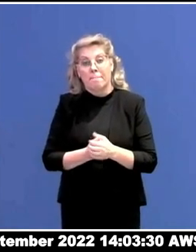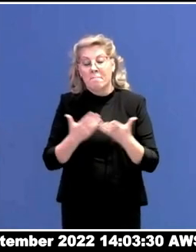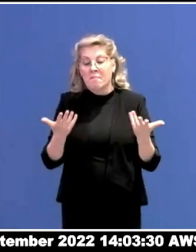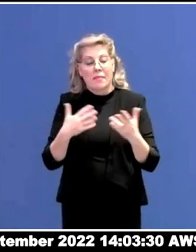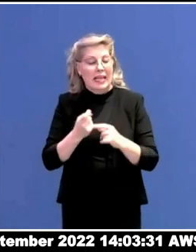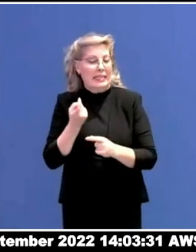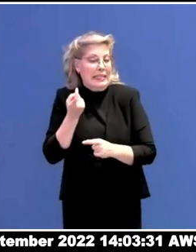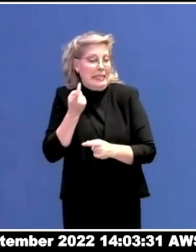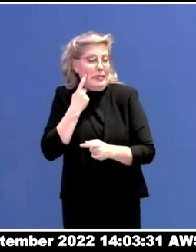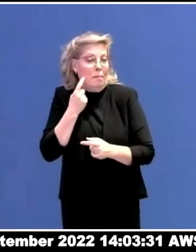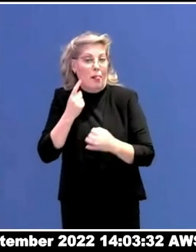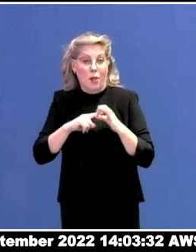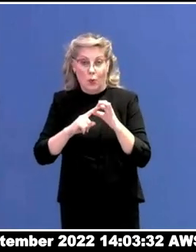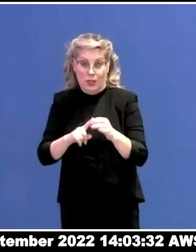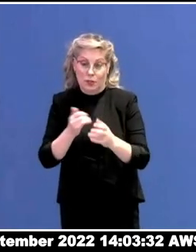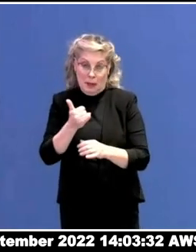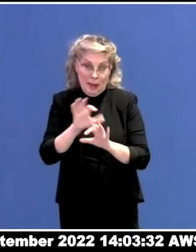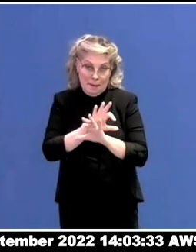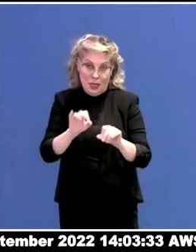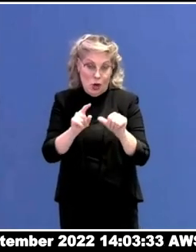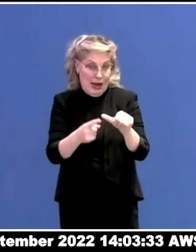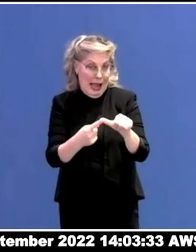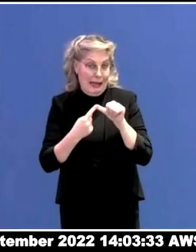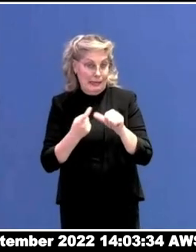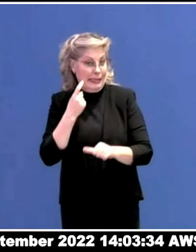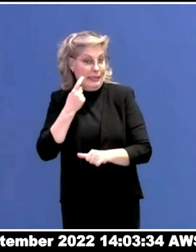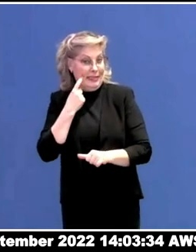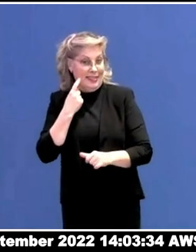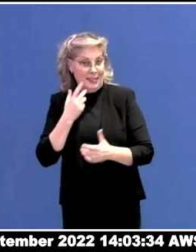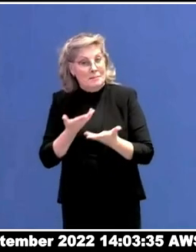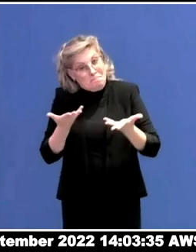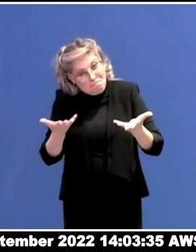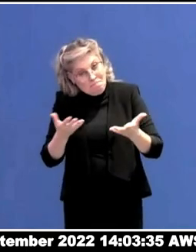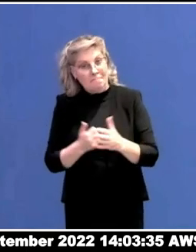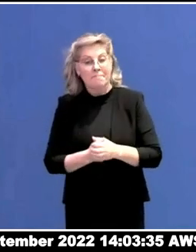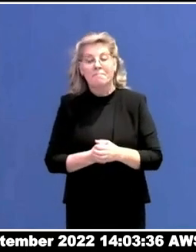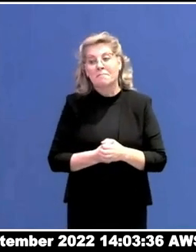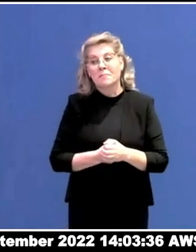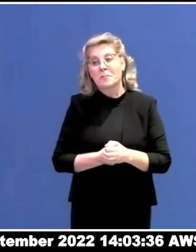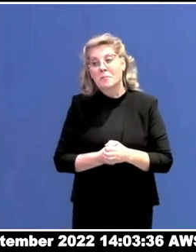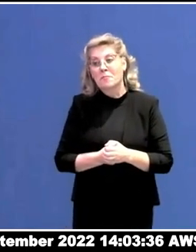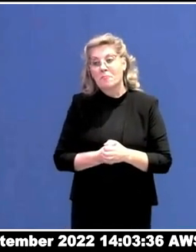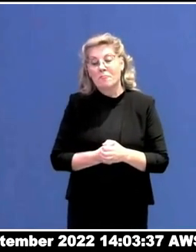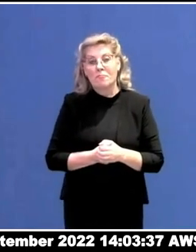It might not be a simple answer, and if it's not a simple answer, then I will leave that